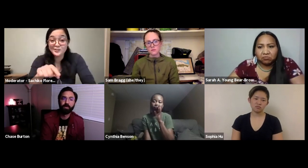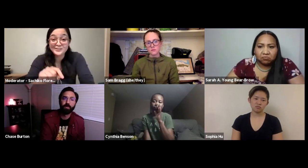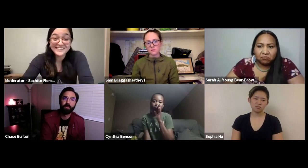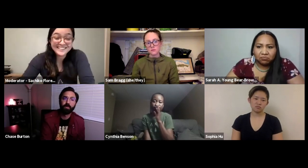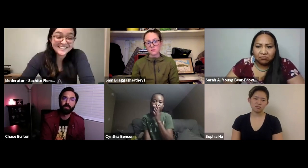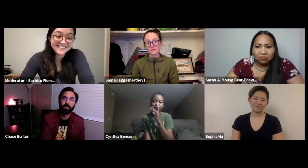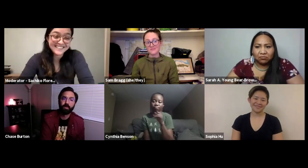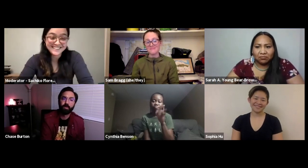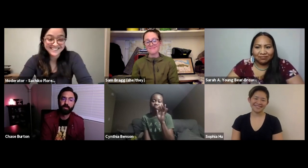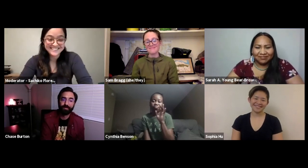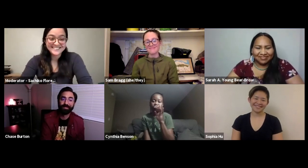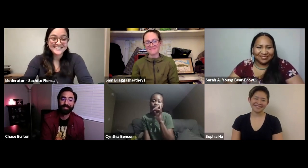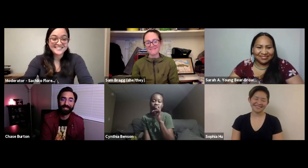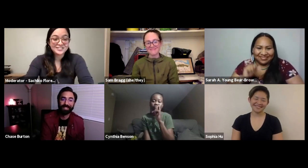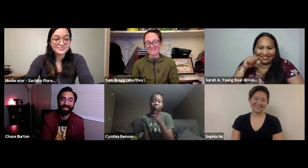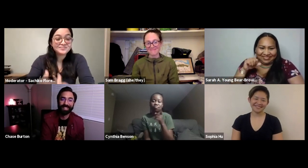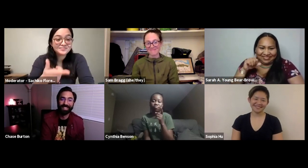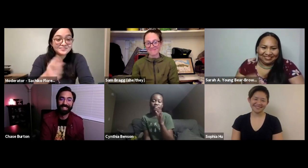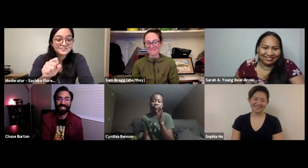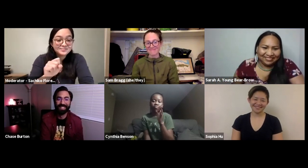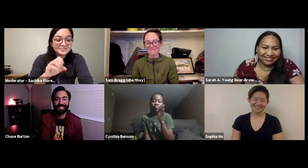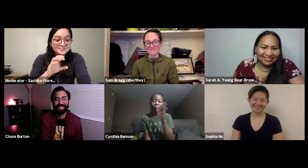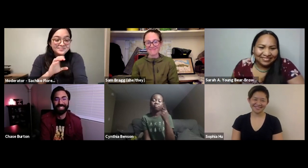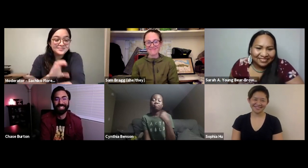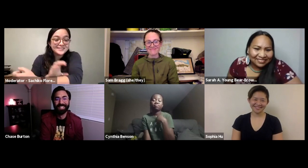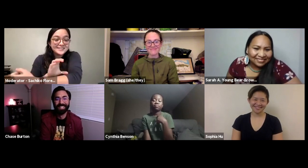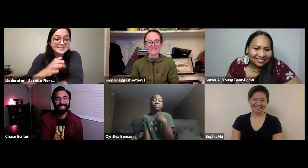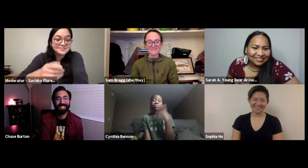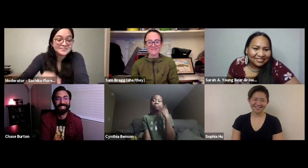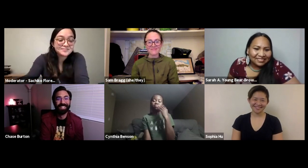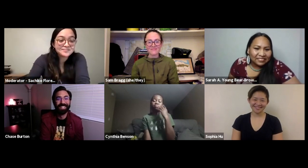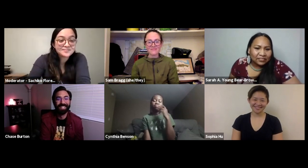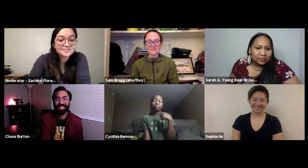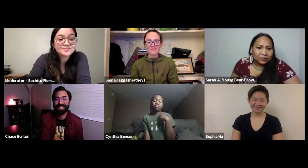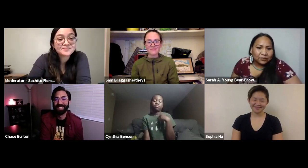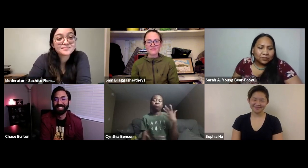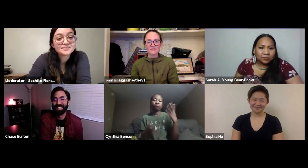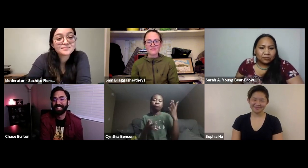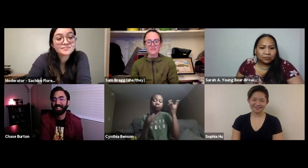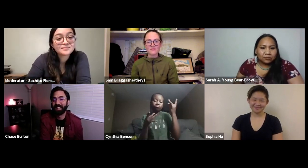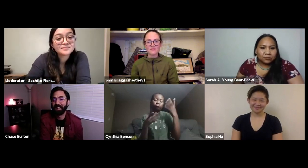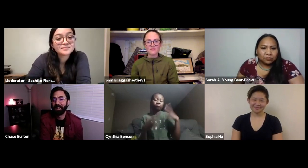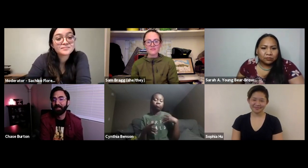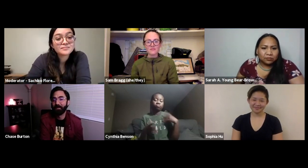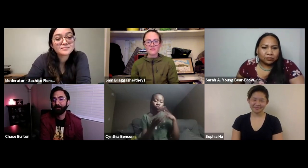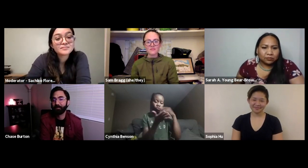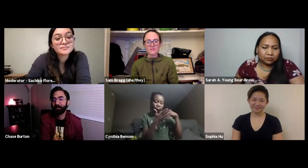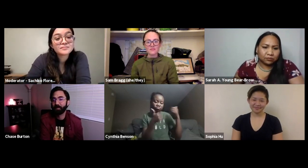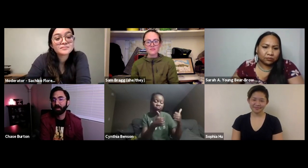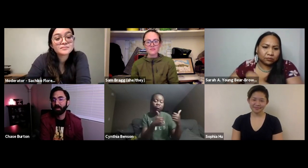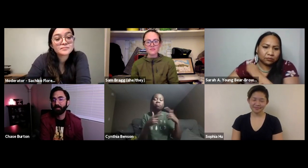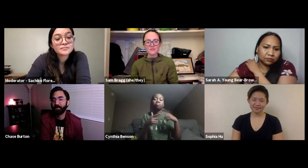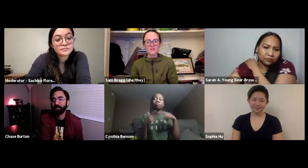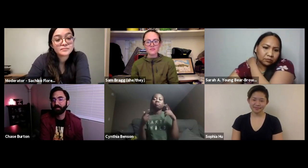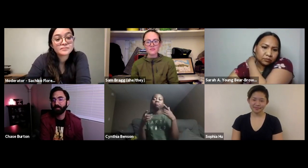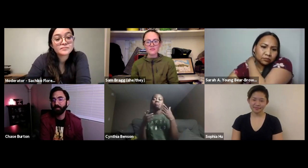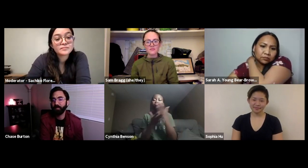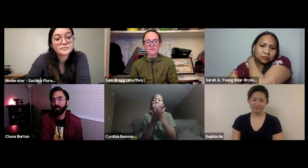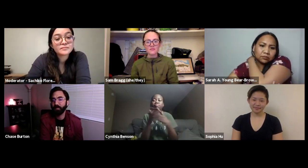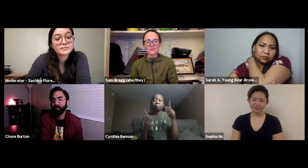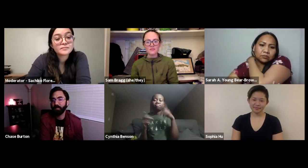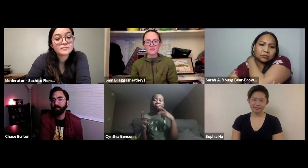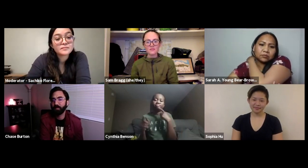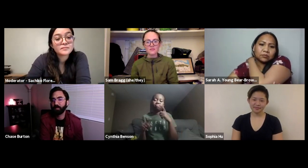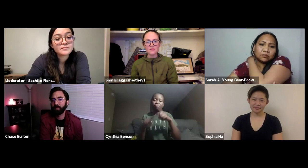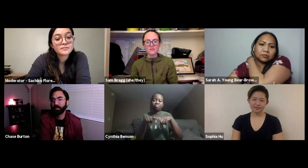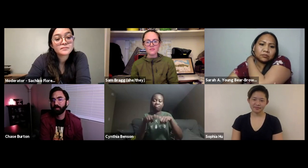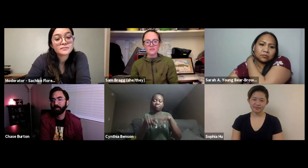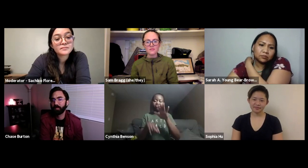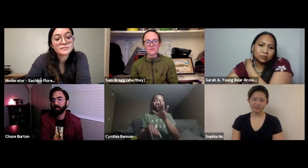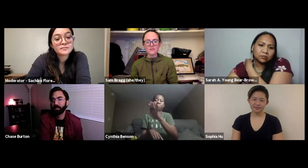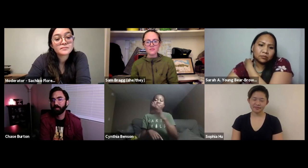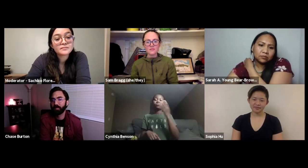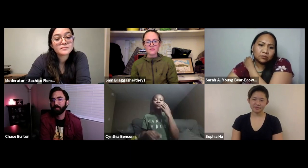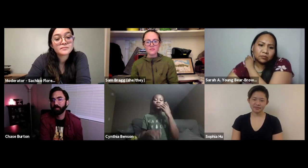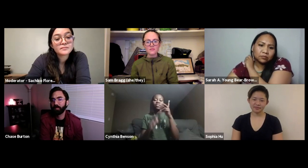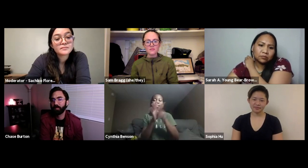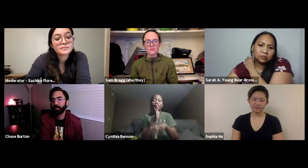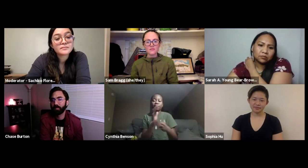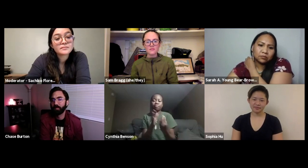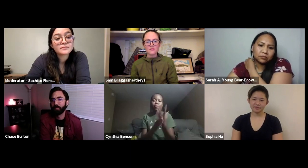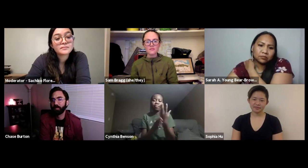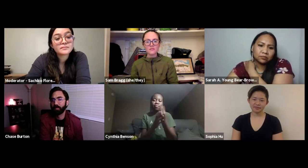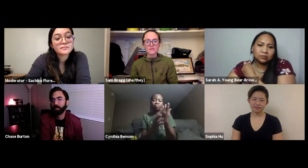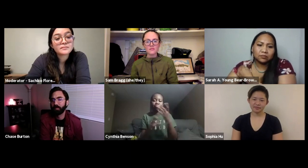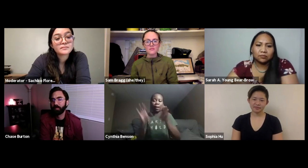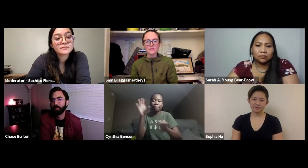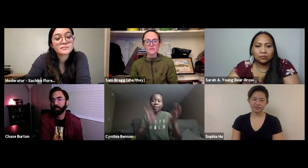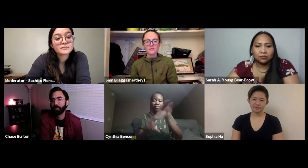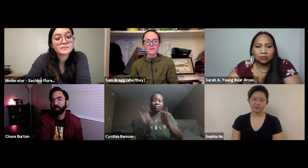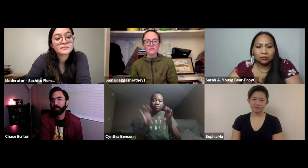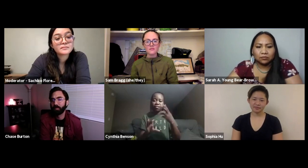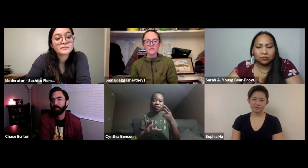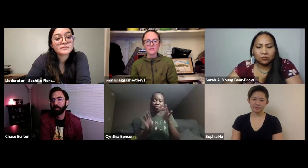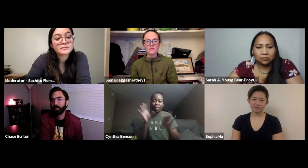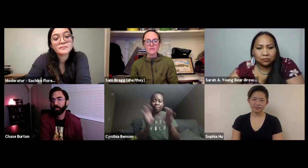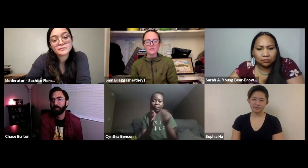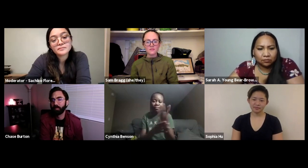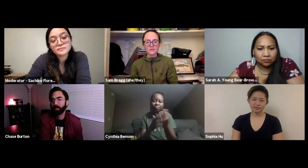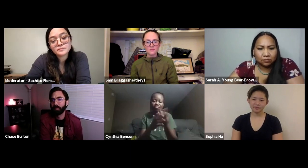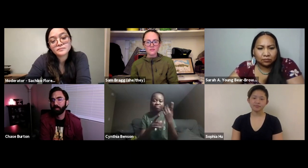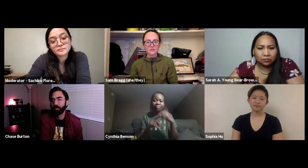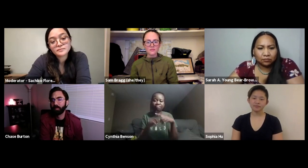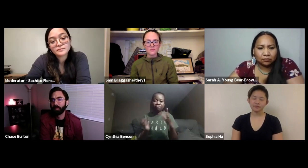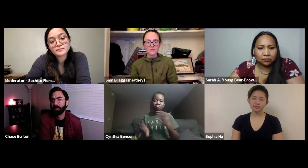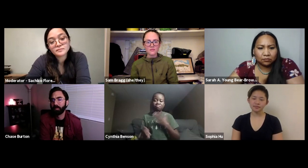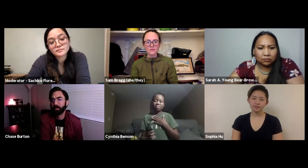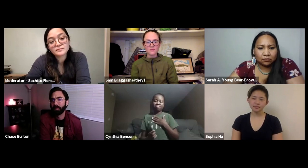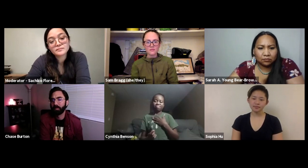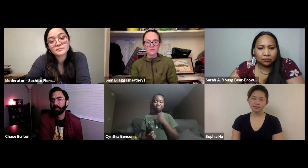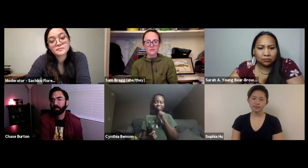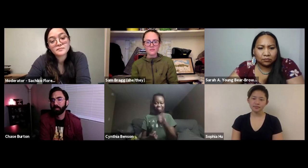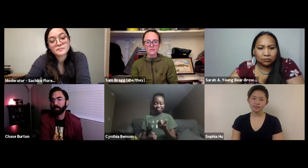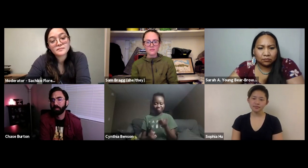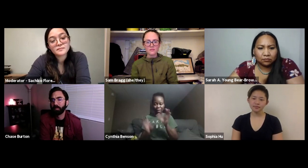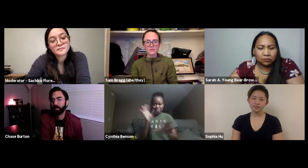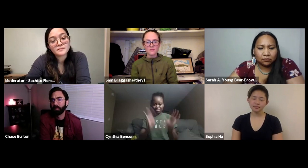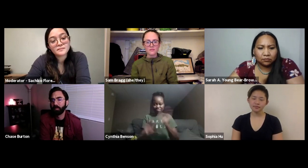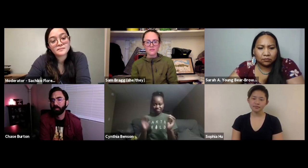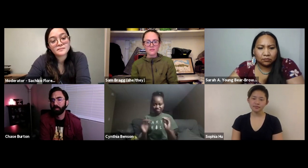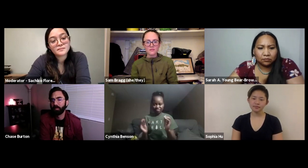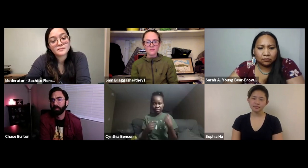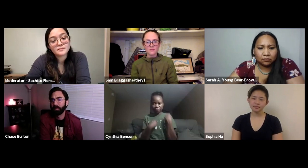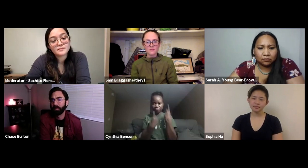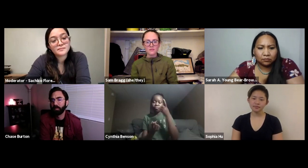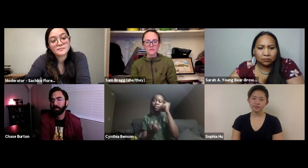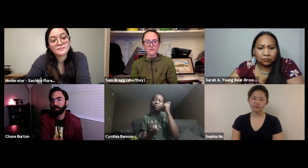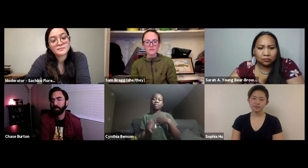Good catch, Cynthia do you want to say something?